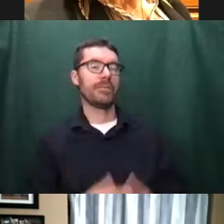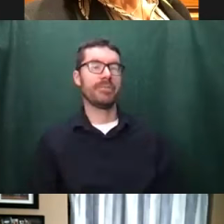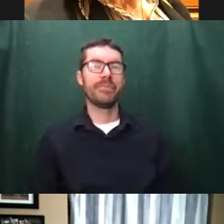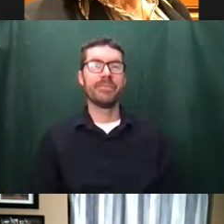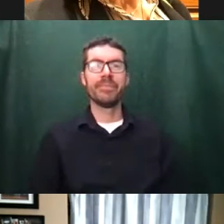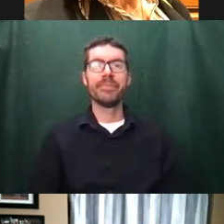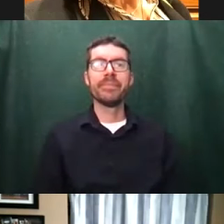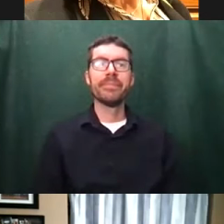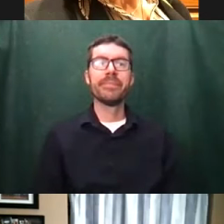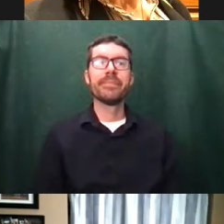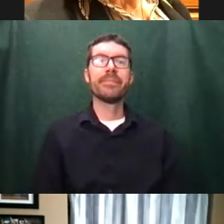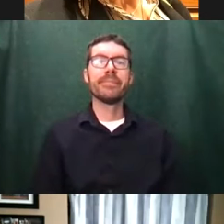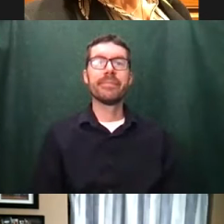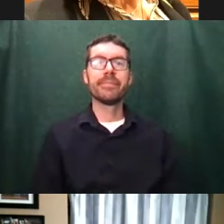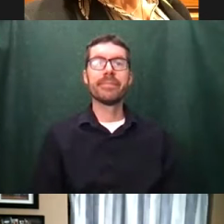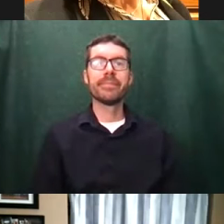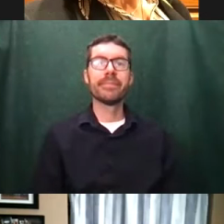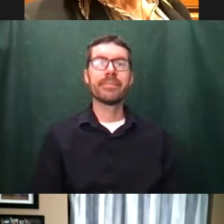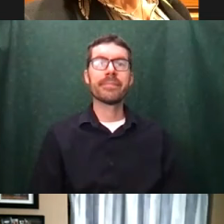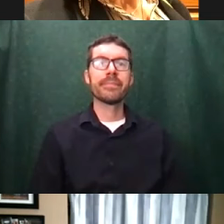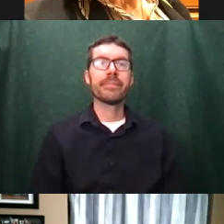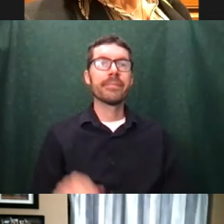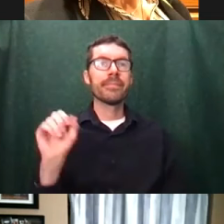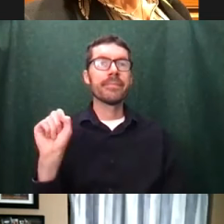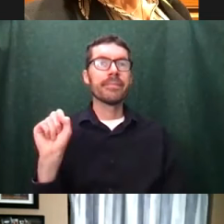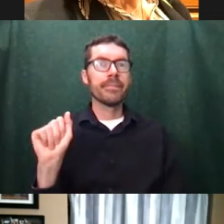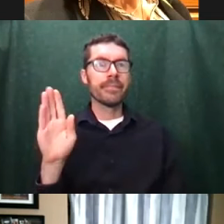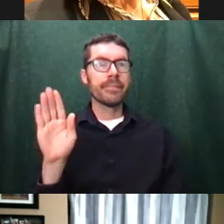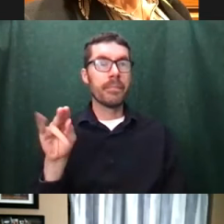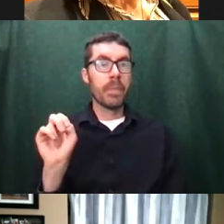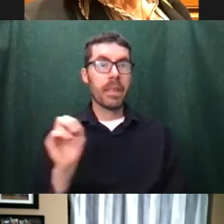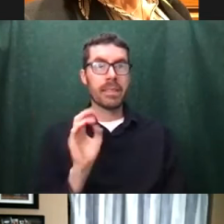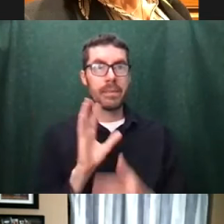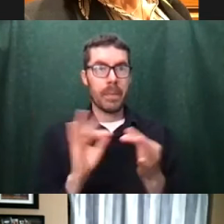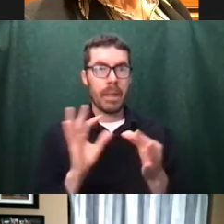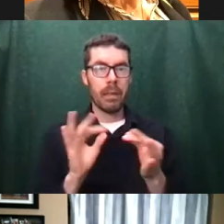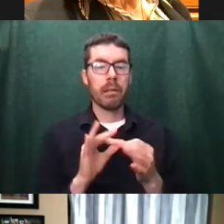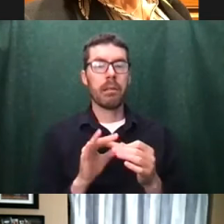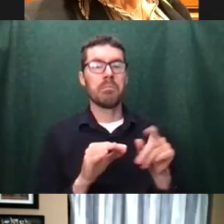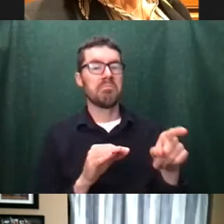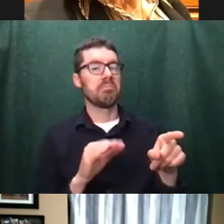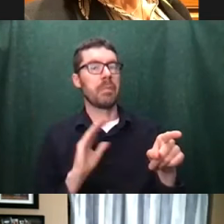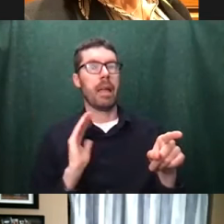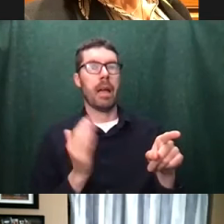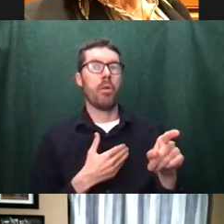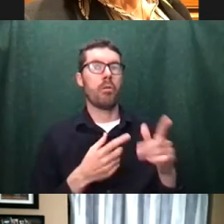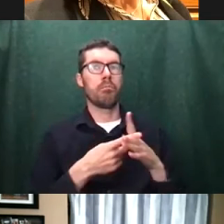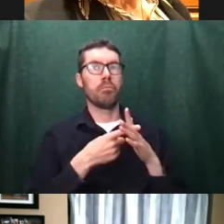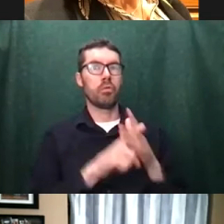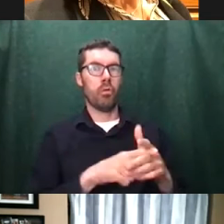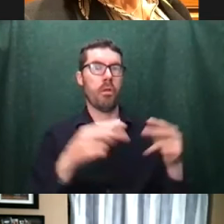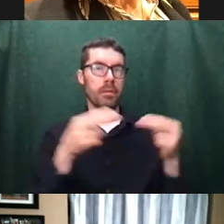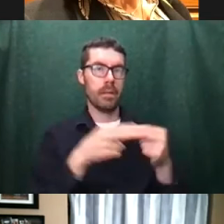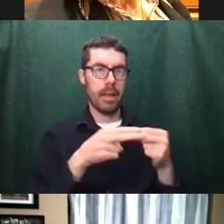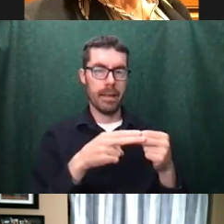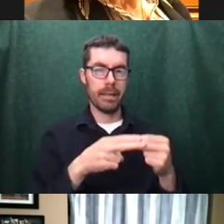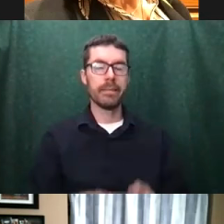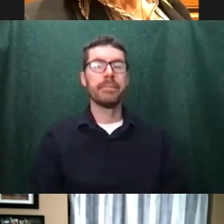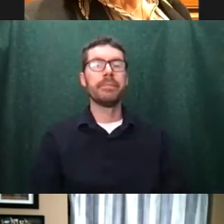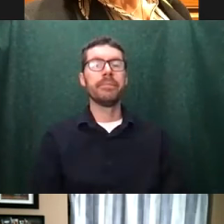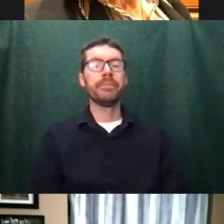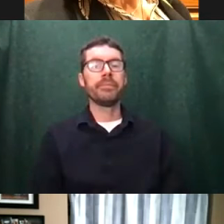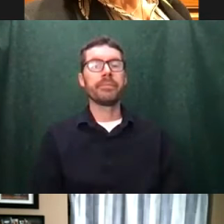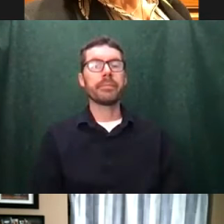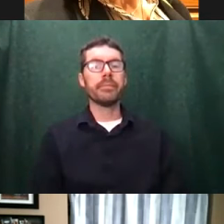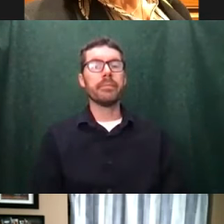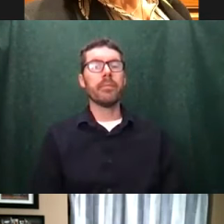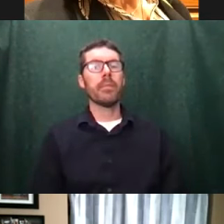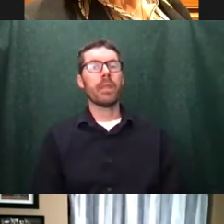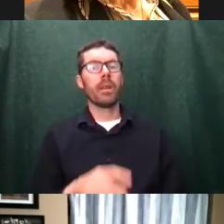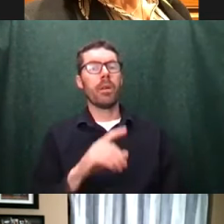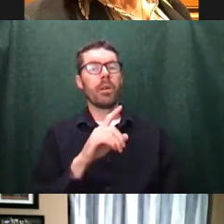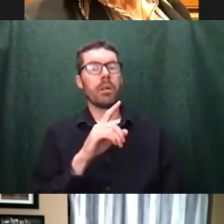so this is our, uh, just landing slide here. Um, it is a, an artistic image produced by